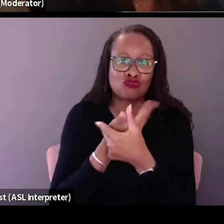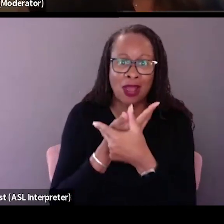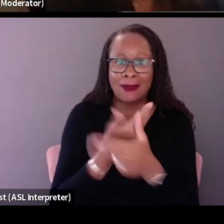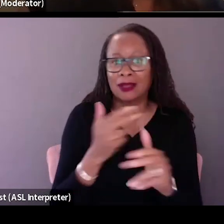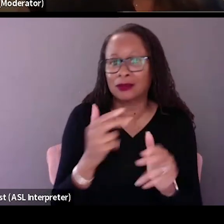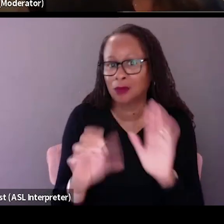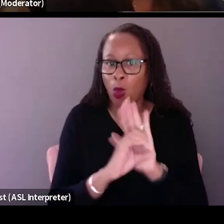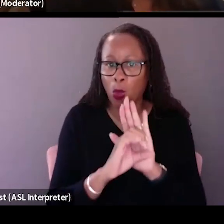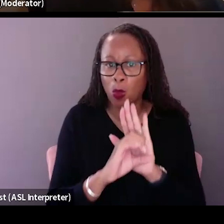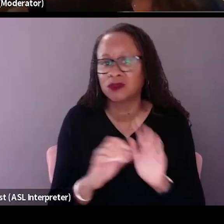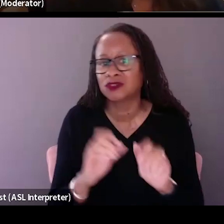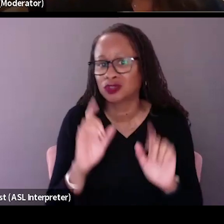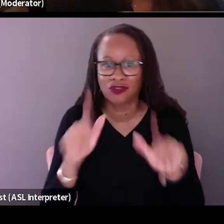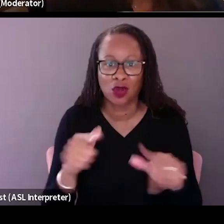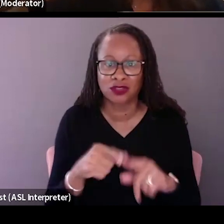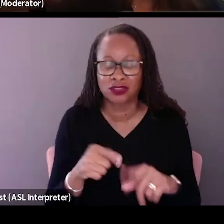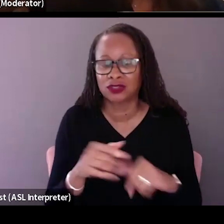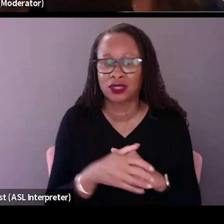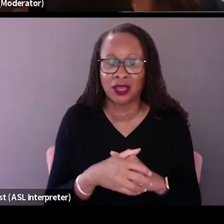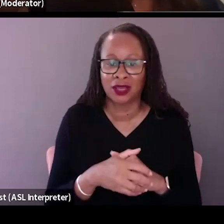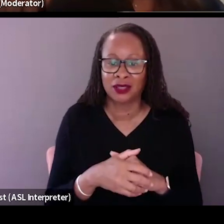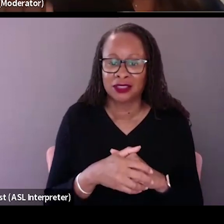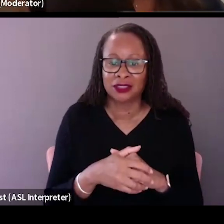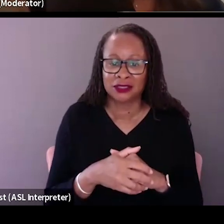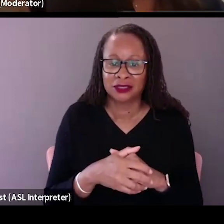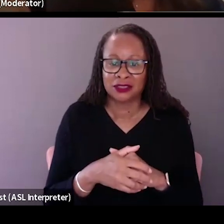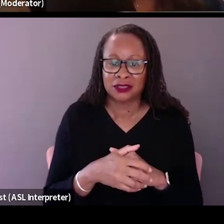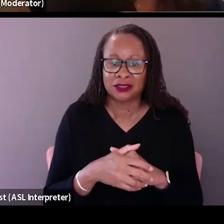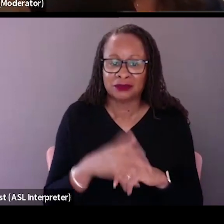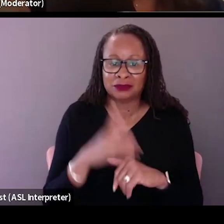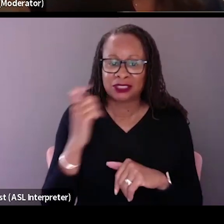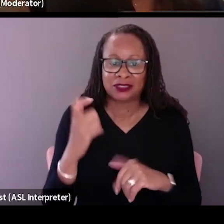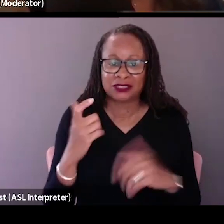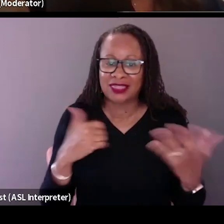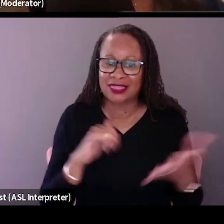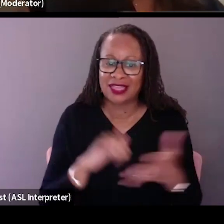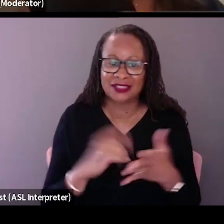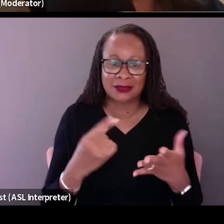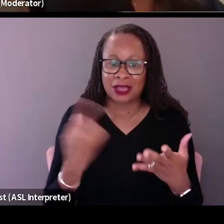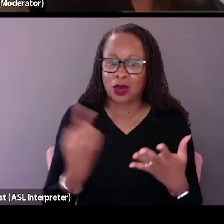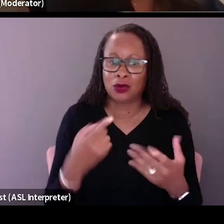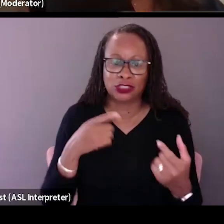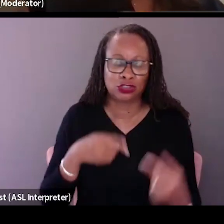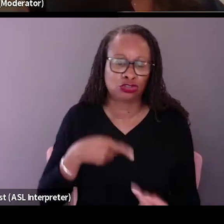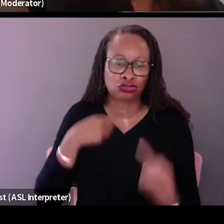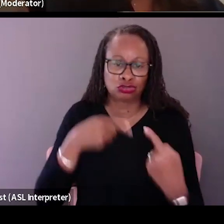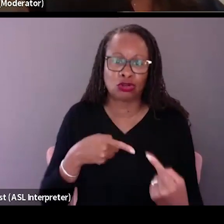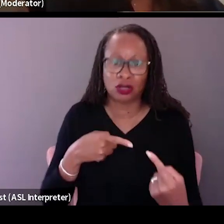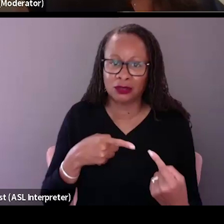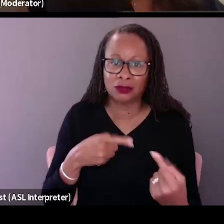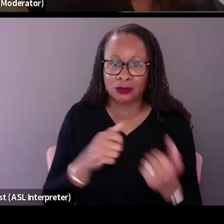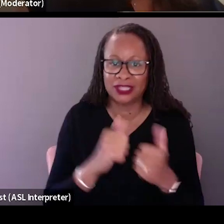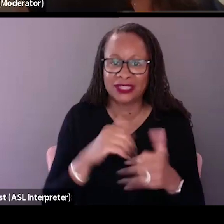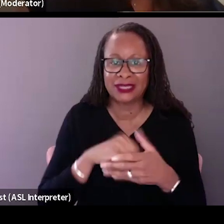and had to pull yourself back from? 'Cause that's something I always struggle with in my stories and I imagine that's something you dealt with